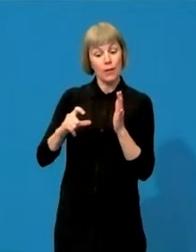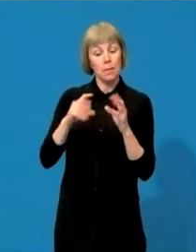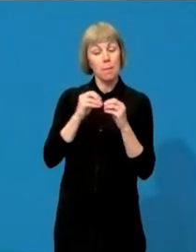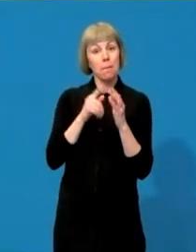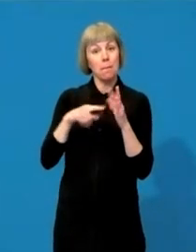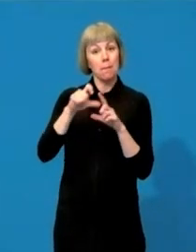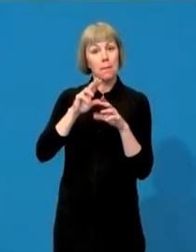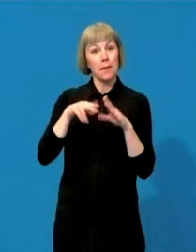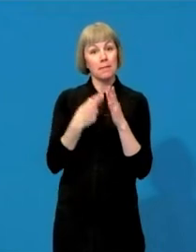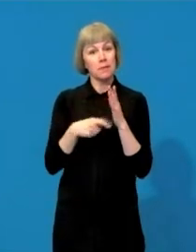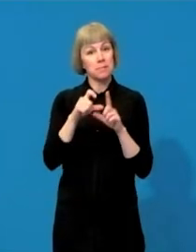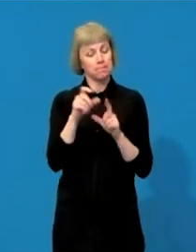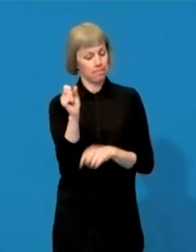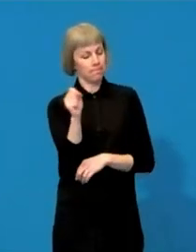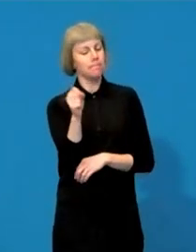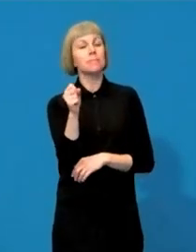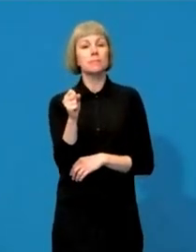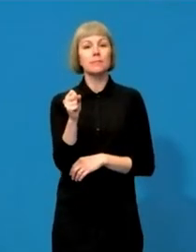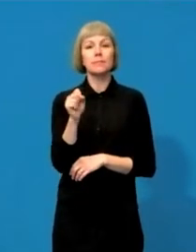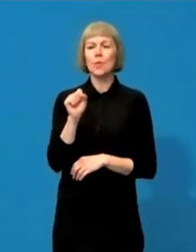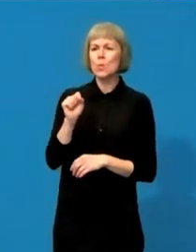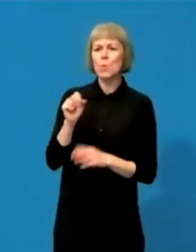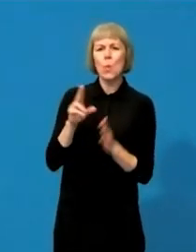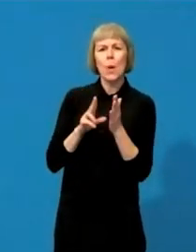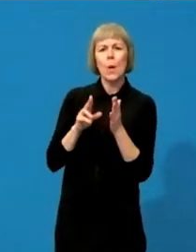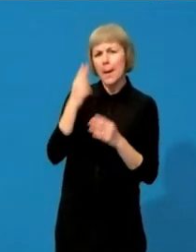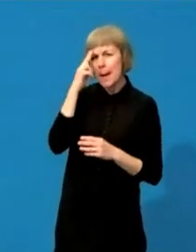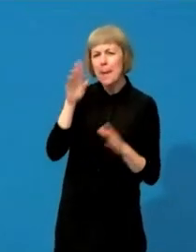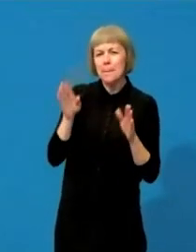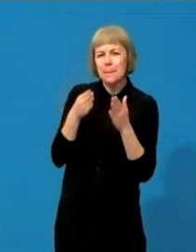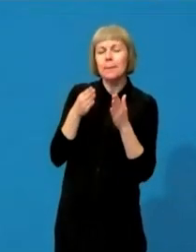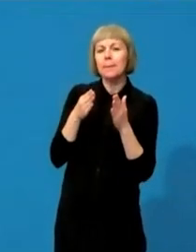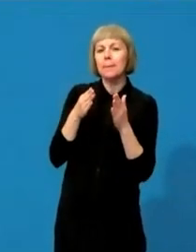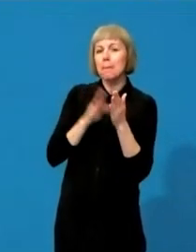Yes. MS TARRAGO: And you also go by the nickname Mudge. It's not a nickname.